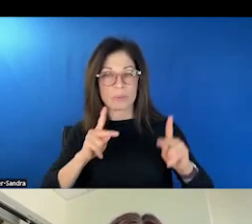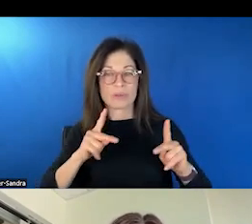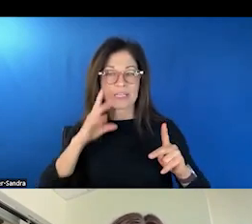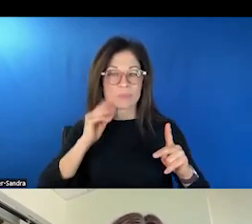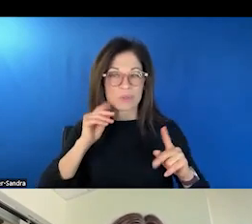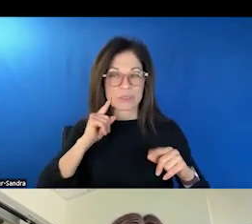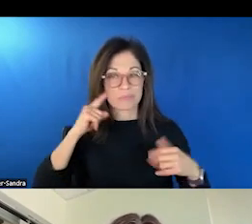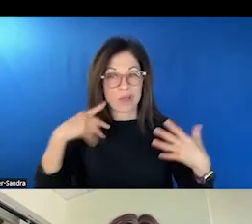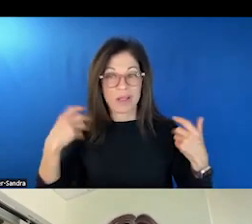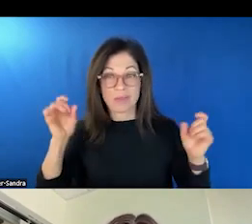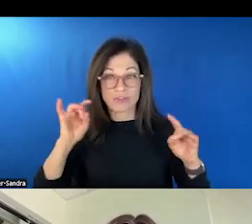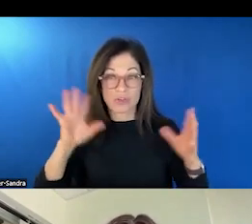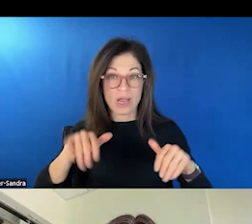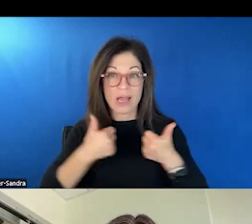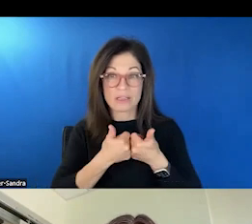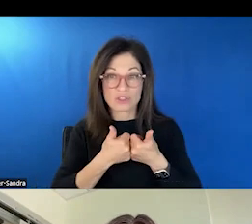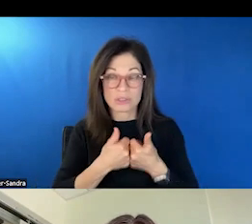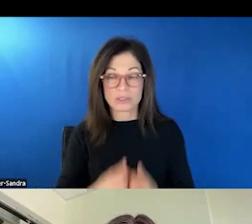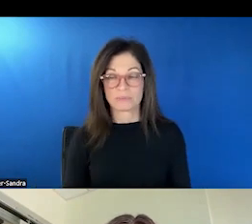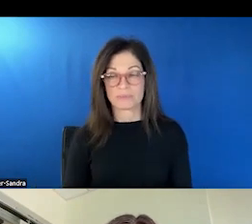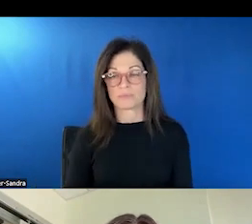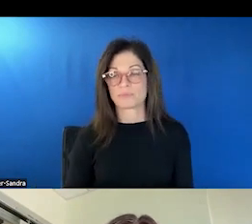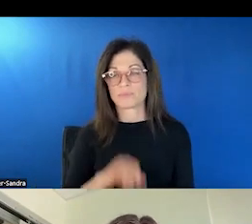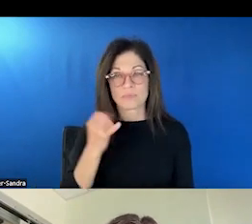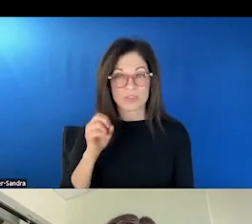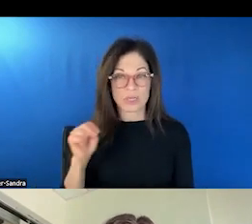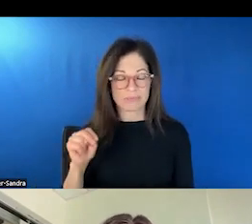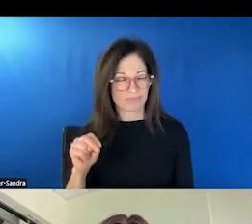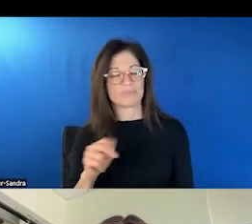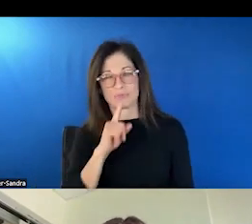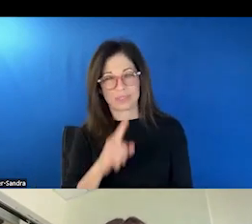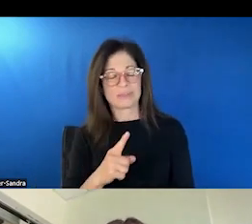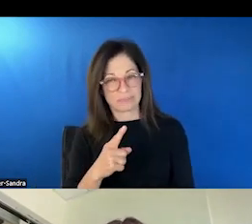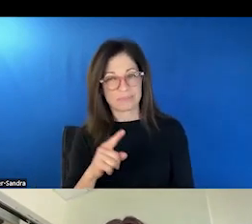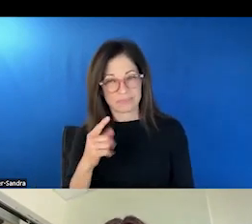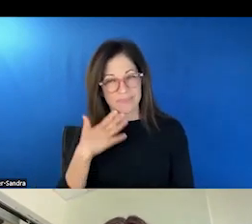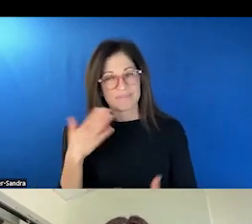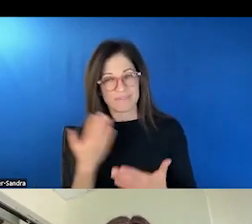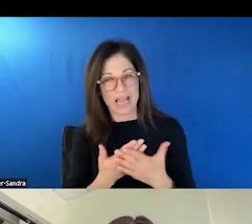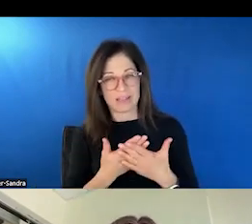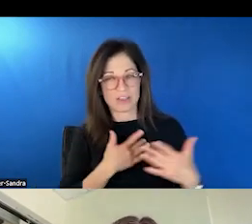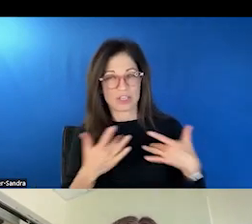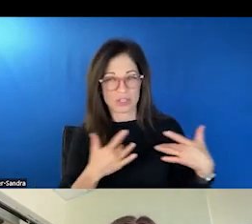I THINK THAT IS A VALID CONCERN AND IT IS HAPPENING WITH A